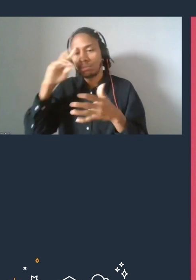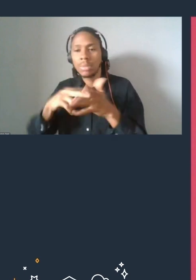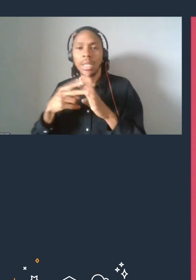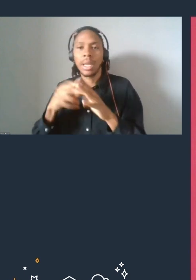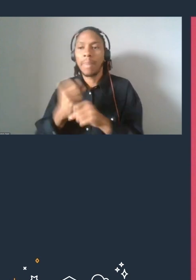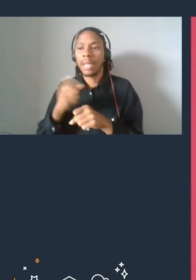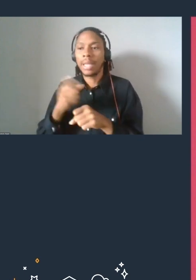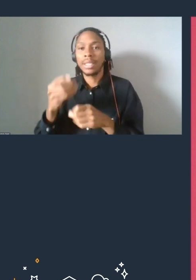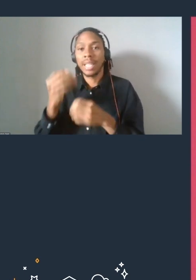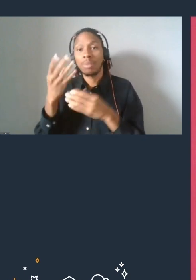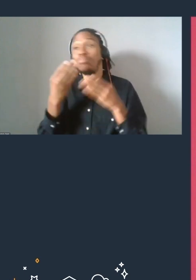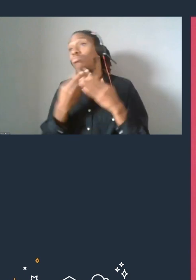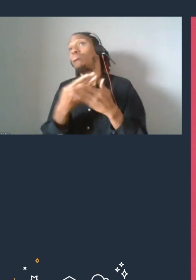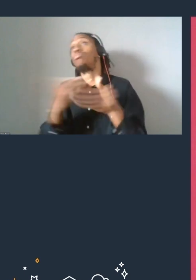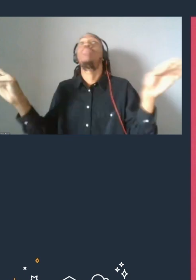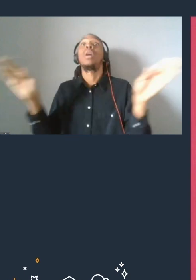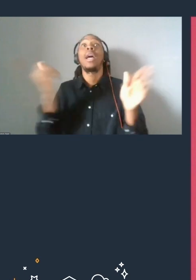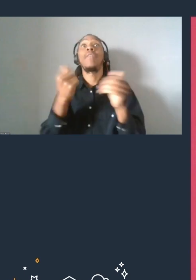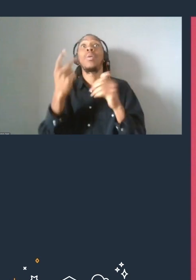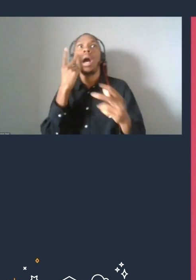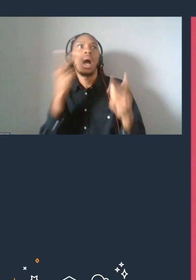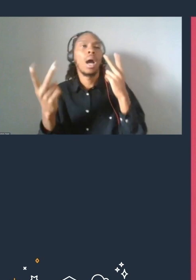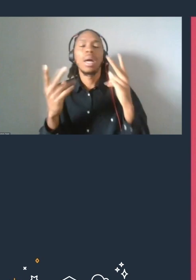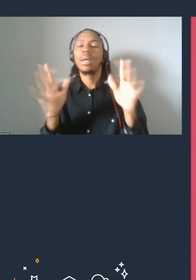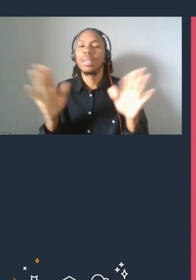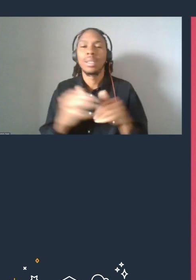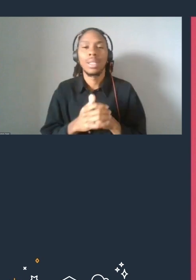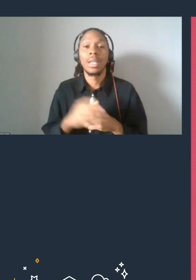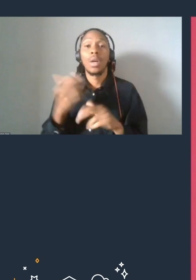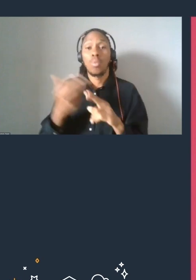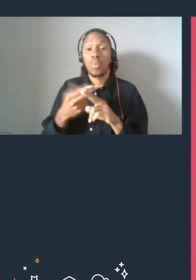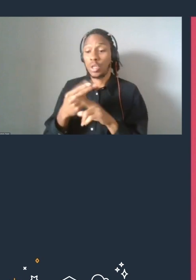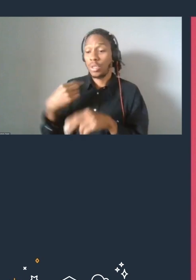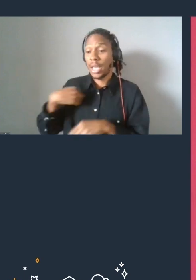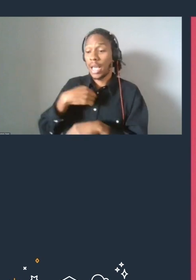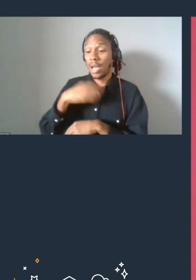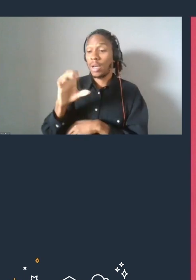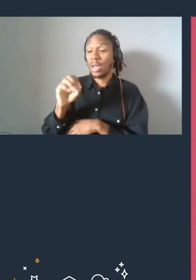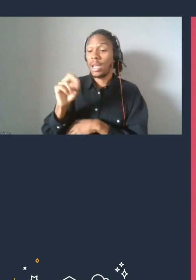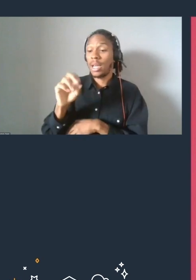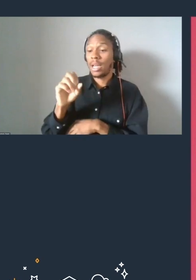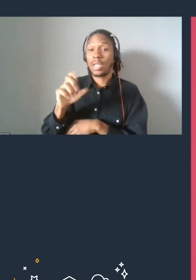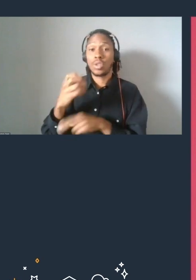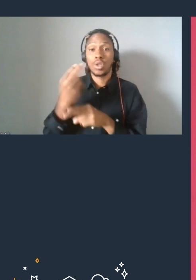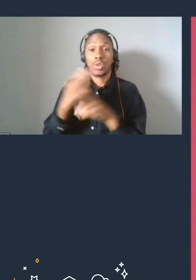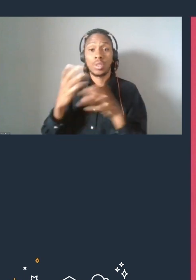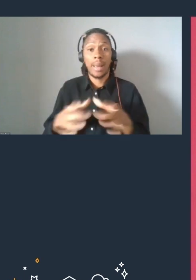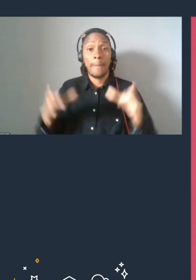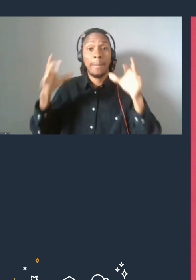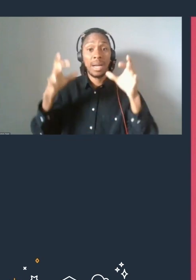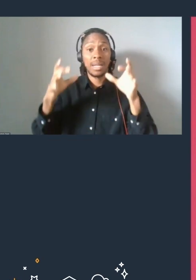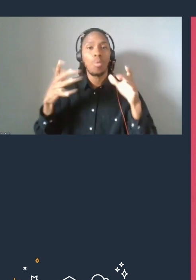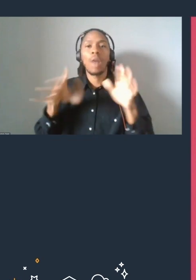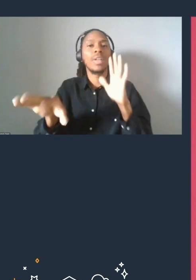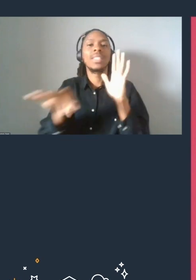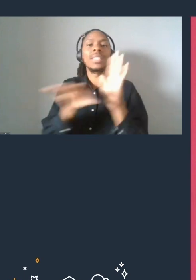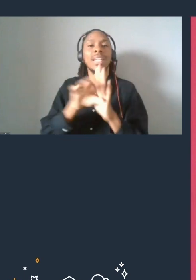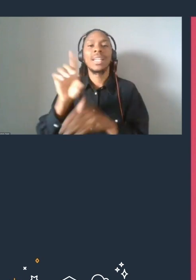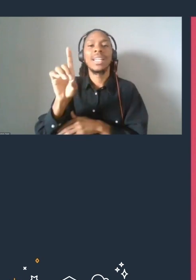And as Shakhi points out, when you're using our console to create a bucket, you'll notice that we've already selected for you as defaults, you know, that you can opt out of,